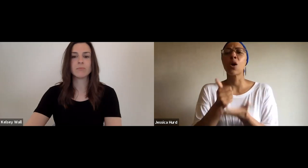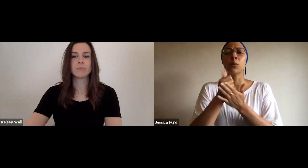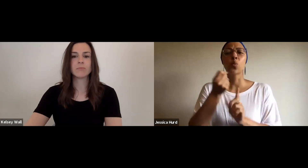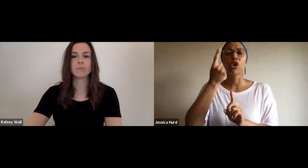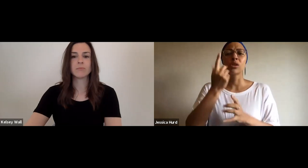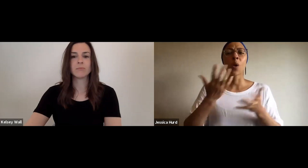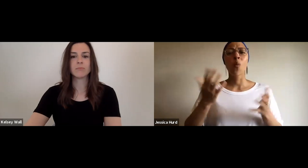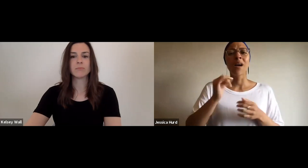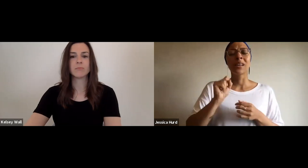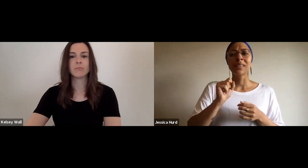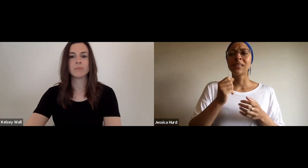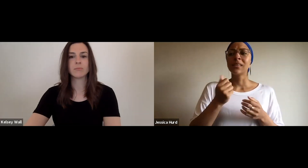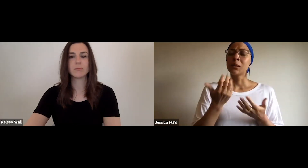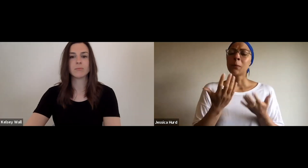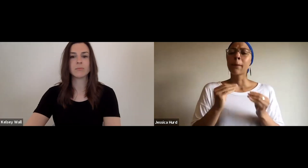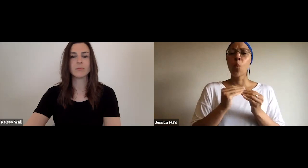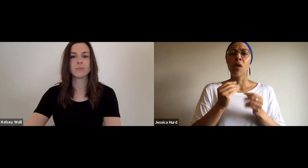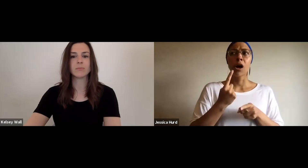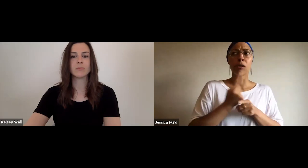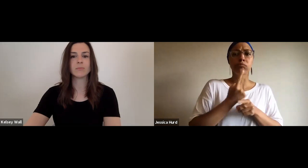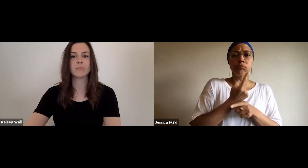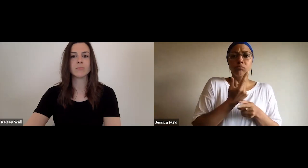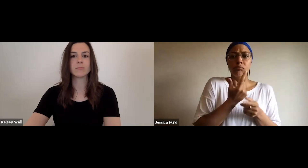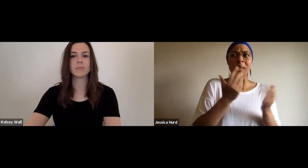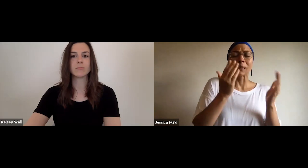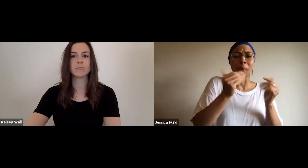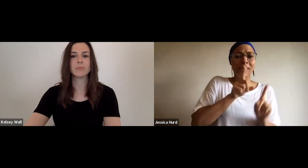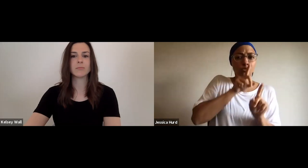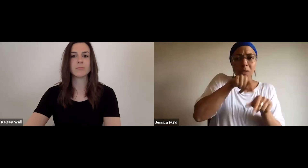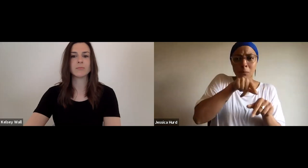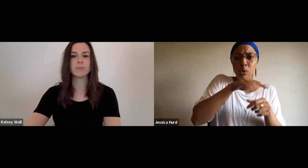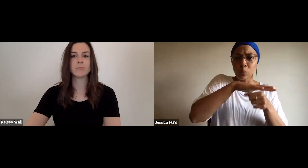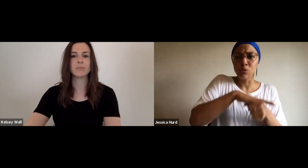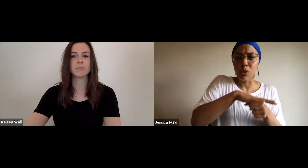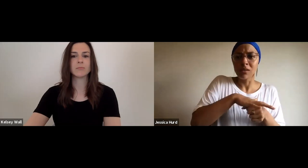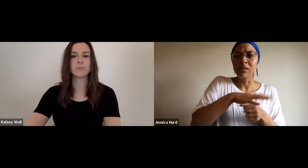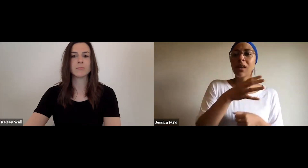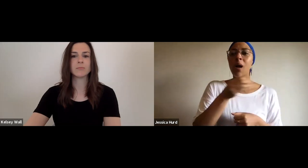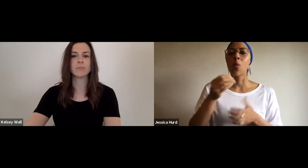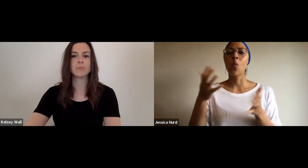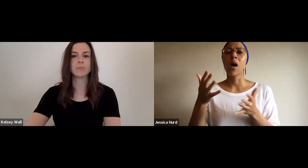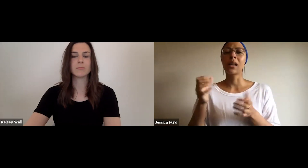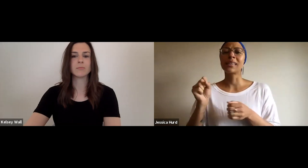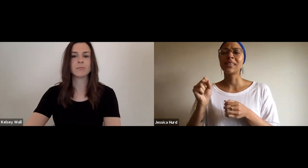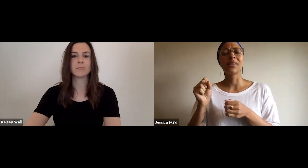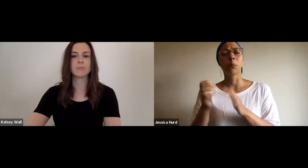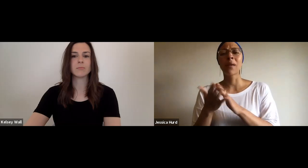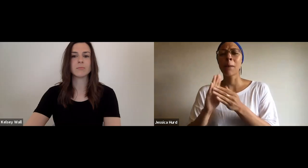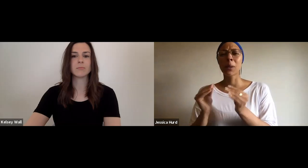and that stress can change and become anxiety. Stress is appropriate for this time. It's an appropriate response.